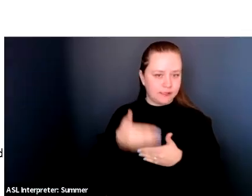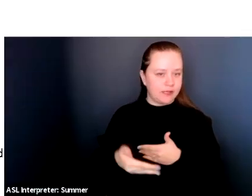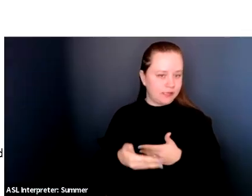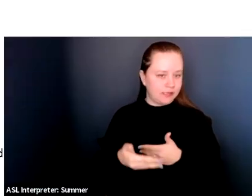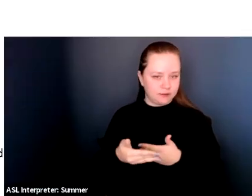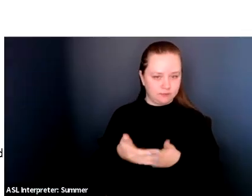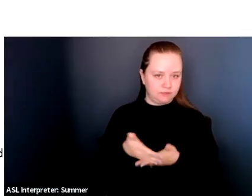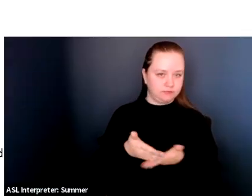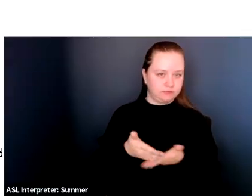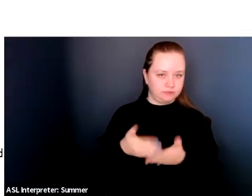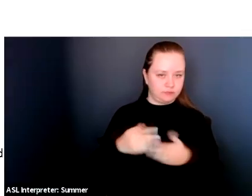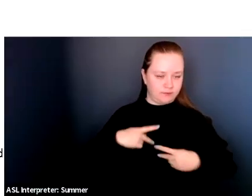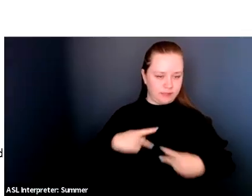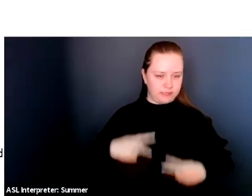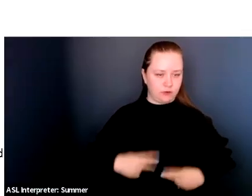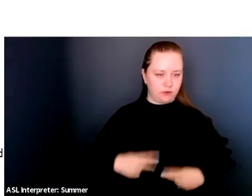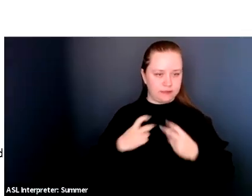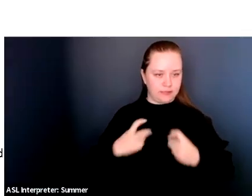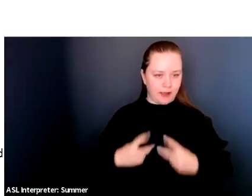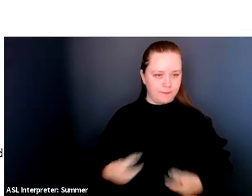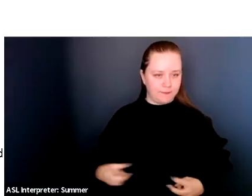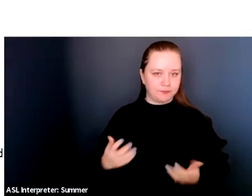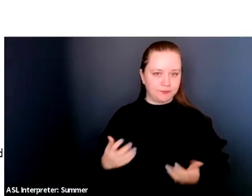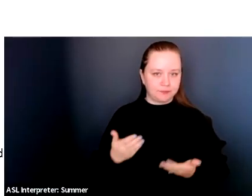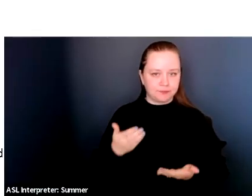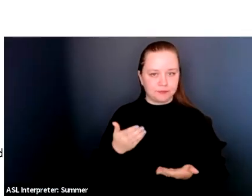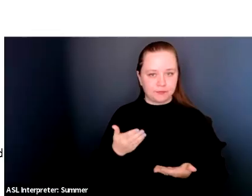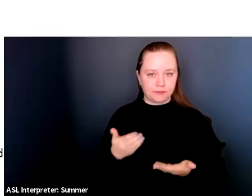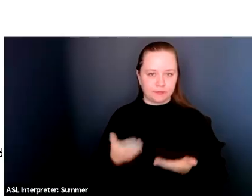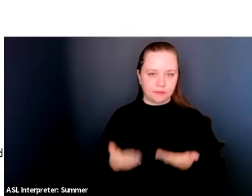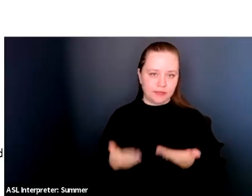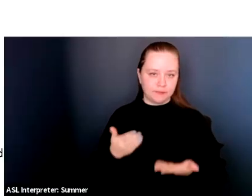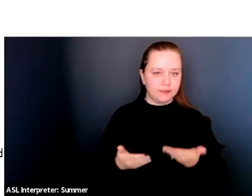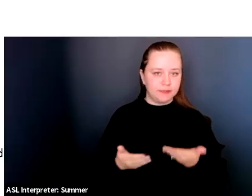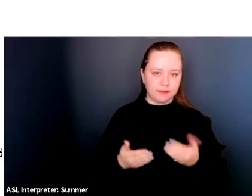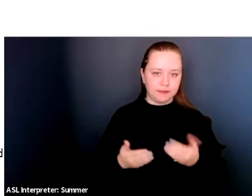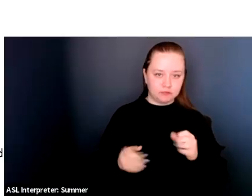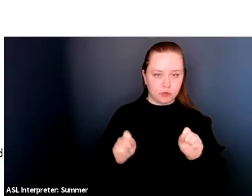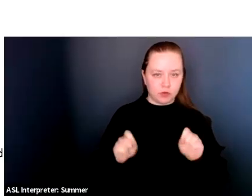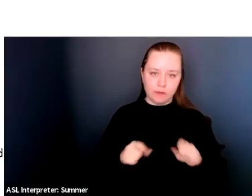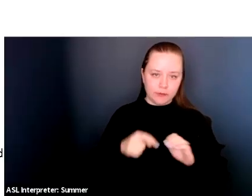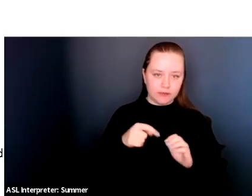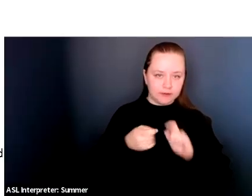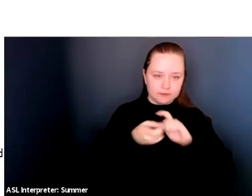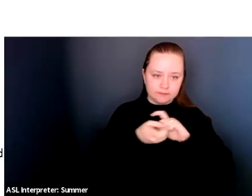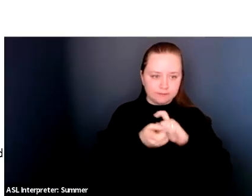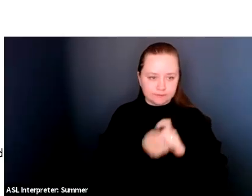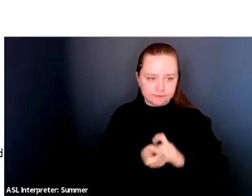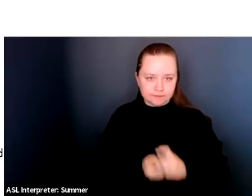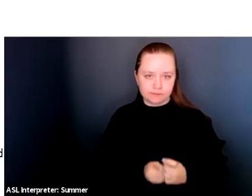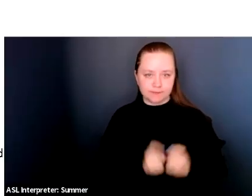what might a physical exam be and how could it be adapted to be more focused for an individual with mobility disability?